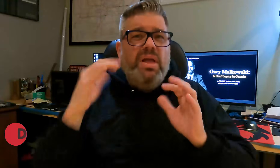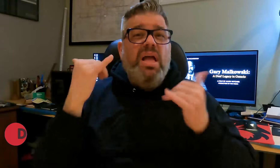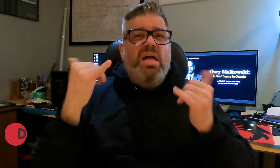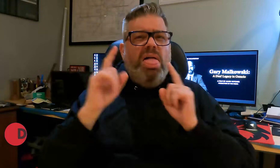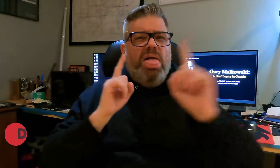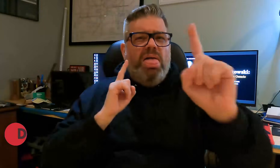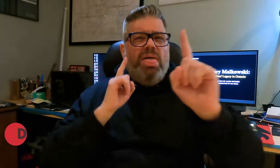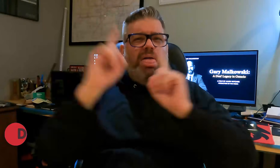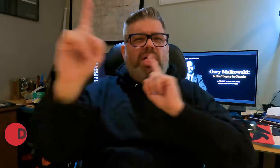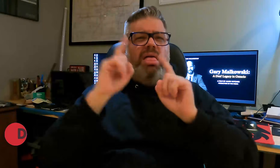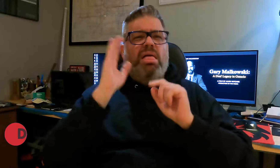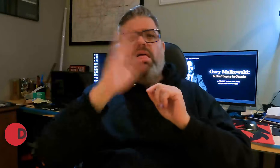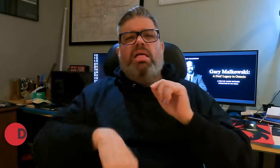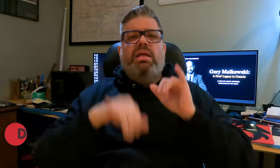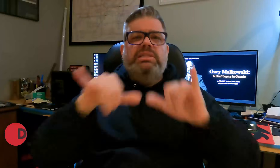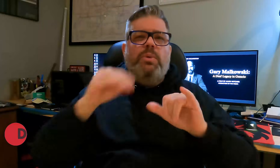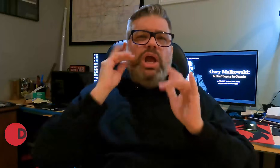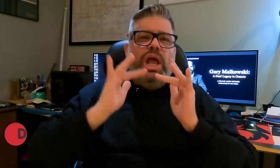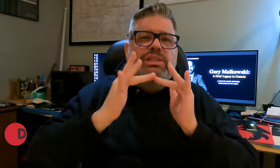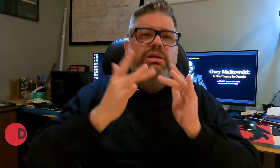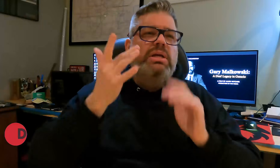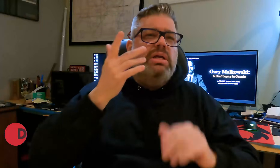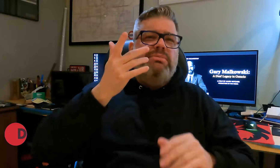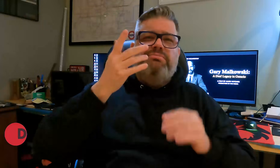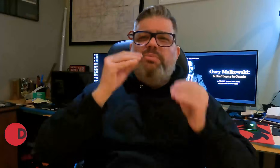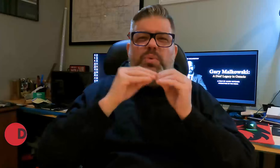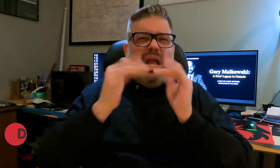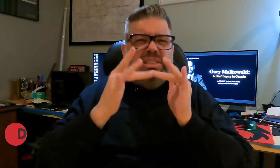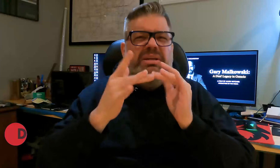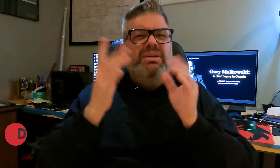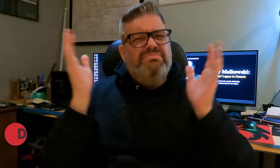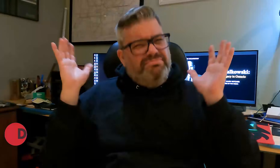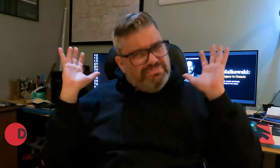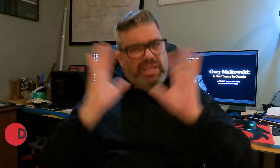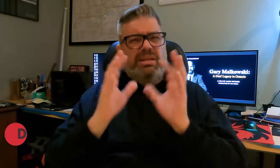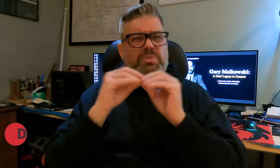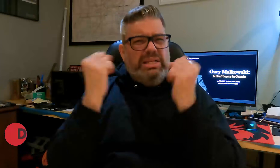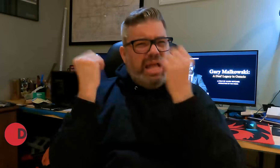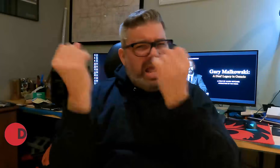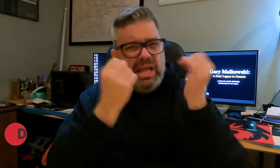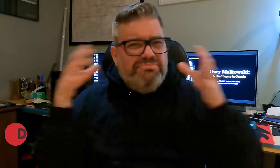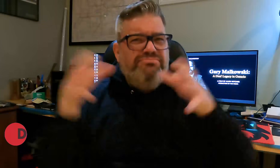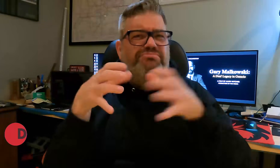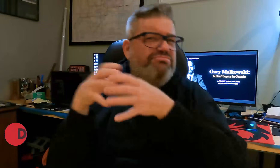Now there is more exclusion, and many Deaf people stay at home and use the internet. I want to see Deaf people gather again in places where they can sign together.